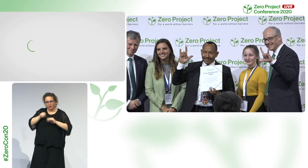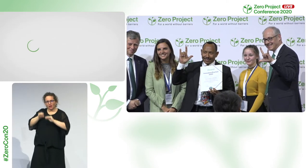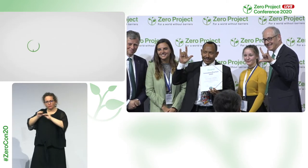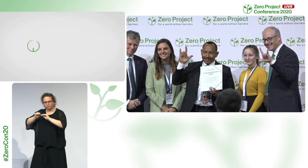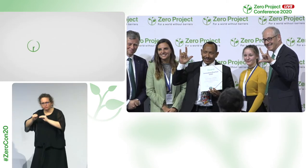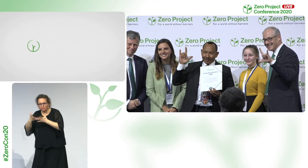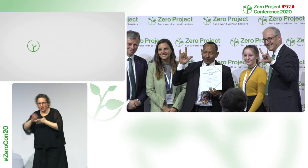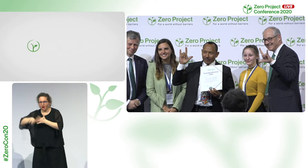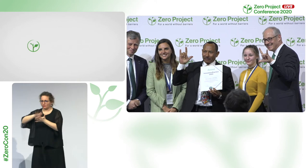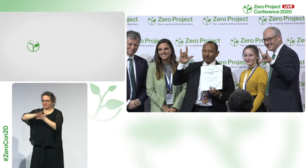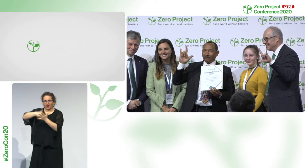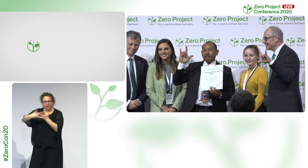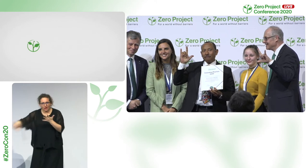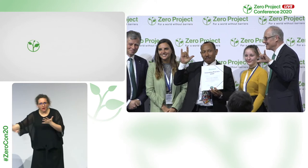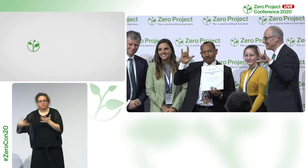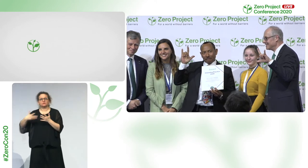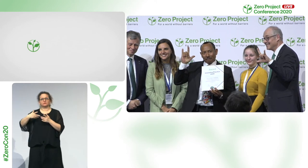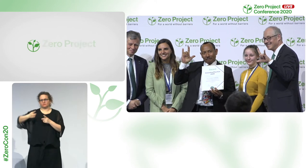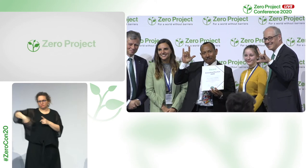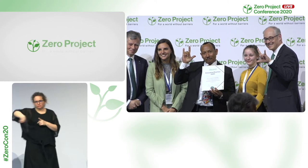deaf students. To a wide specialist. Boarding schools